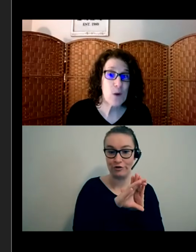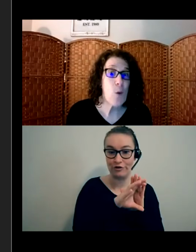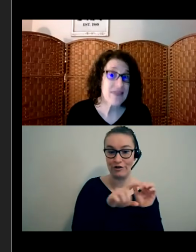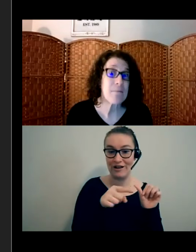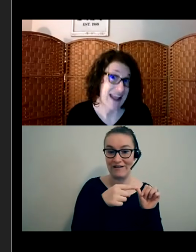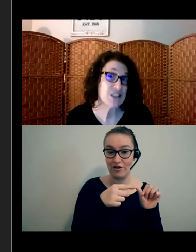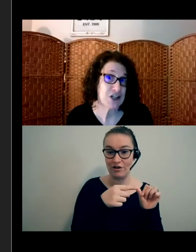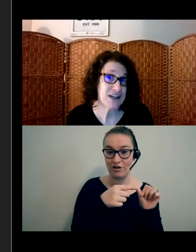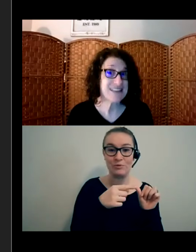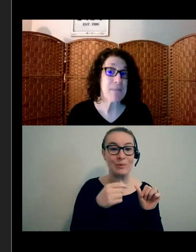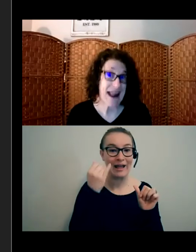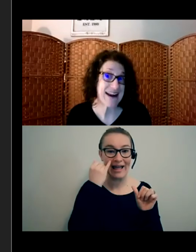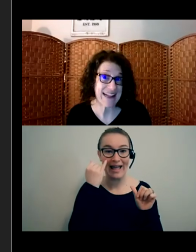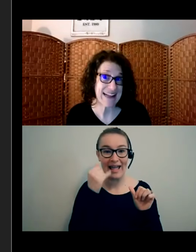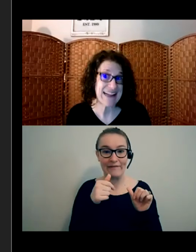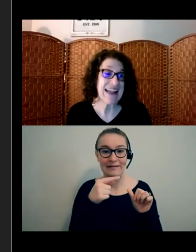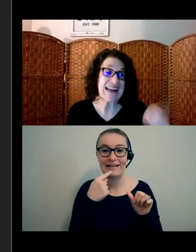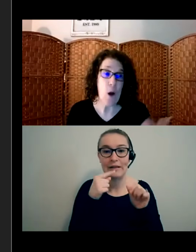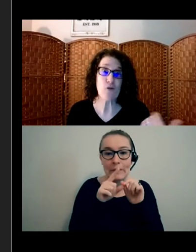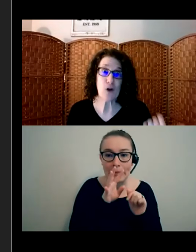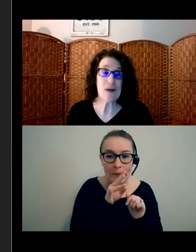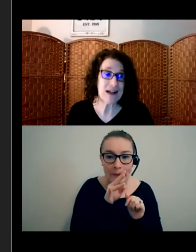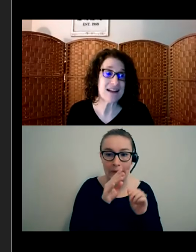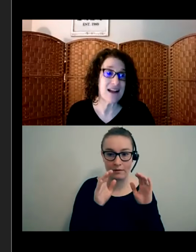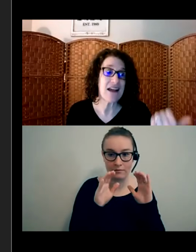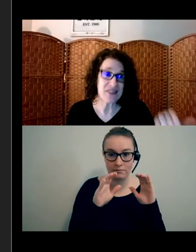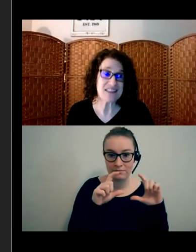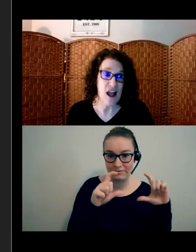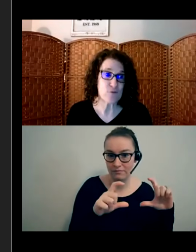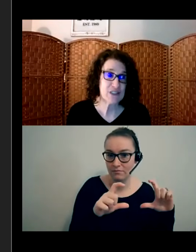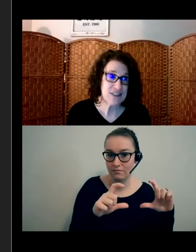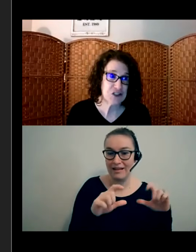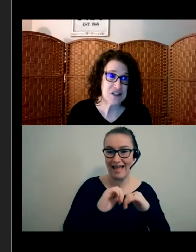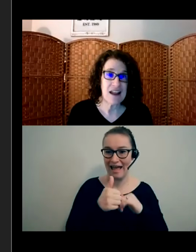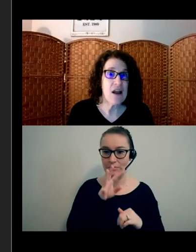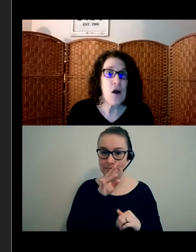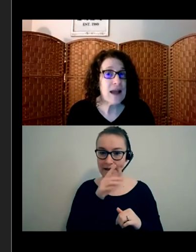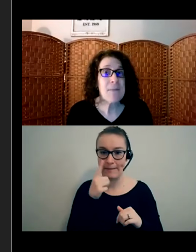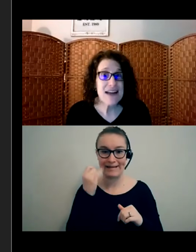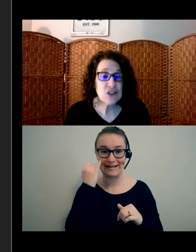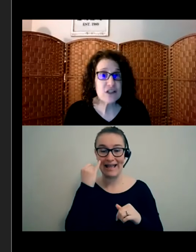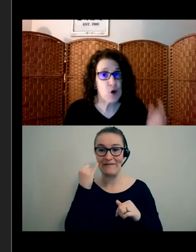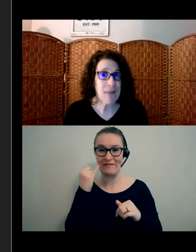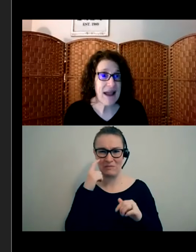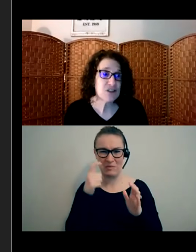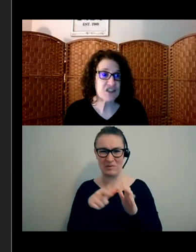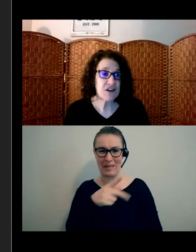why the patient isn't panicking in overhearing the conversation. Imagine you are a patient